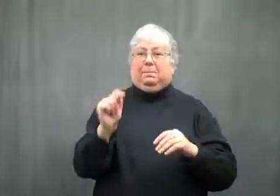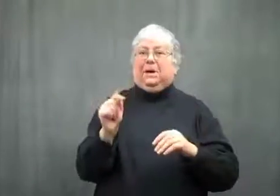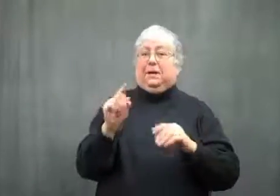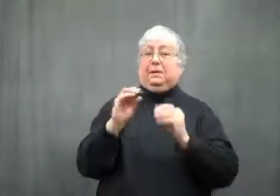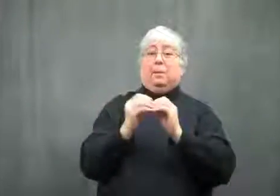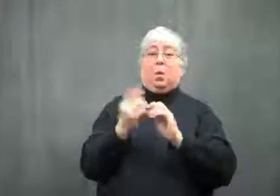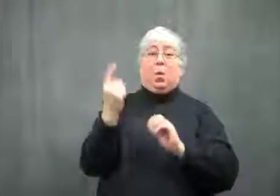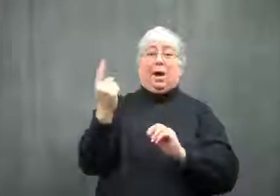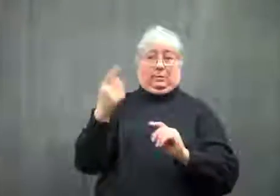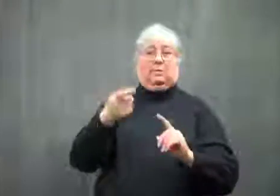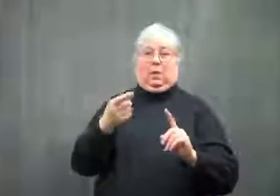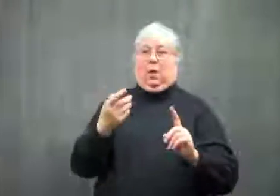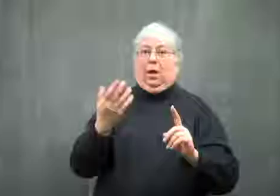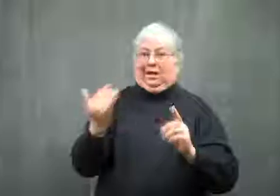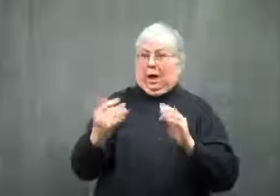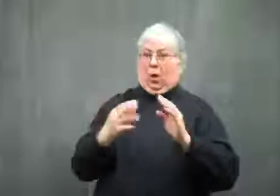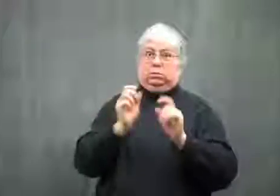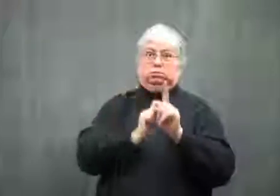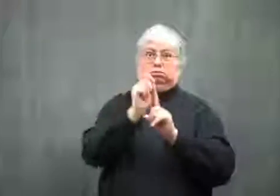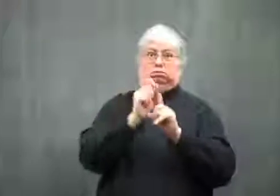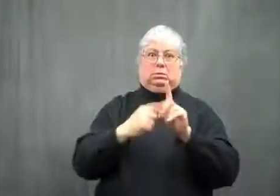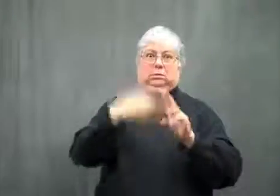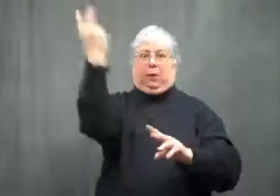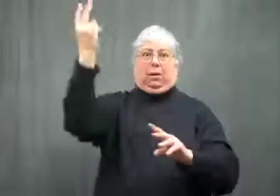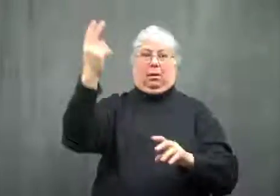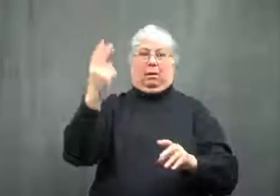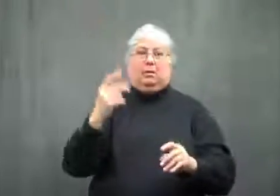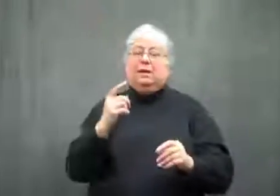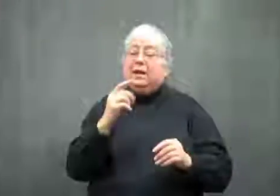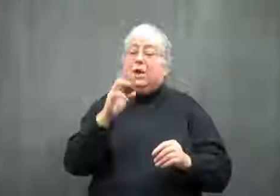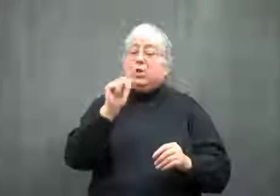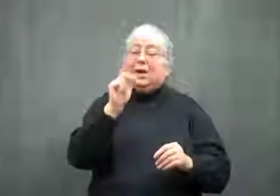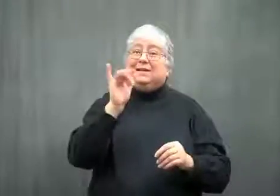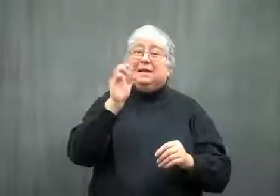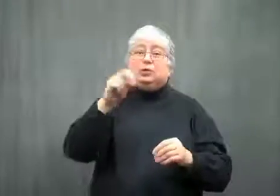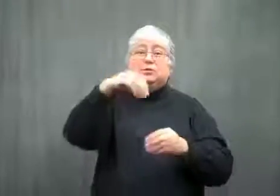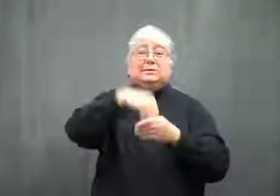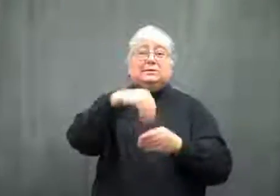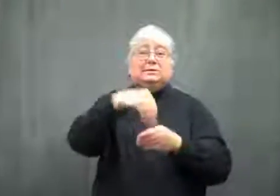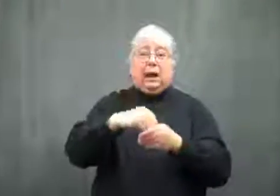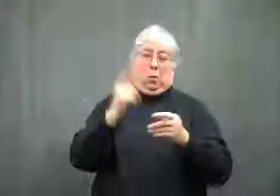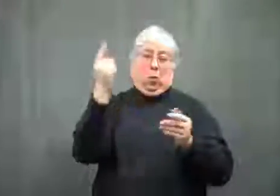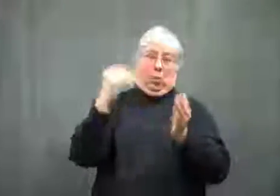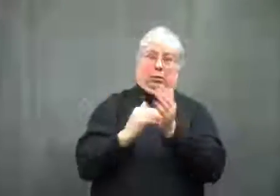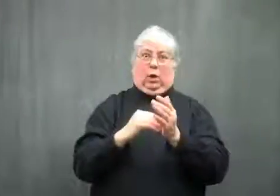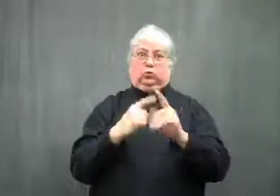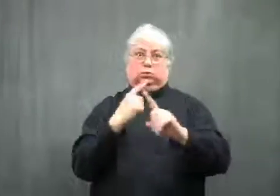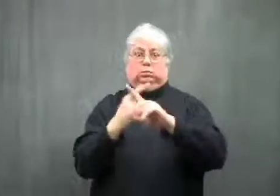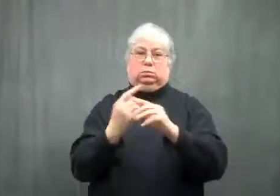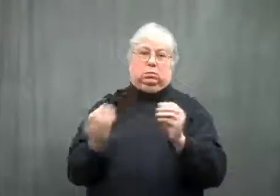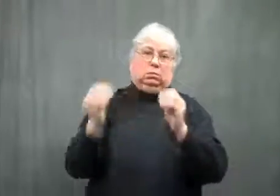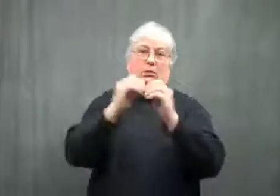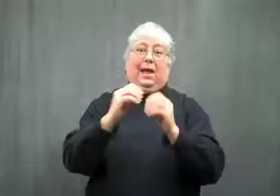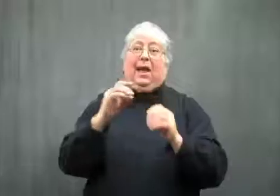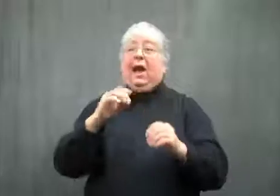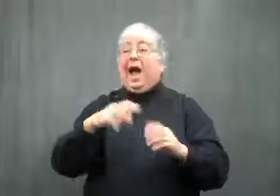But in the #1 reactor, the temperature rose to double what it should be. Radiation levels inside the reactor was 1000 times higher.